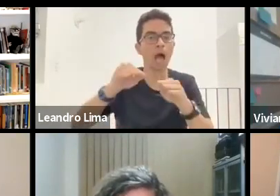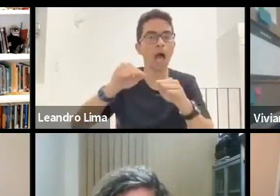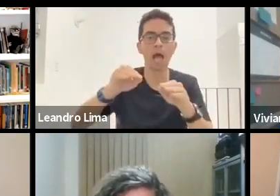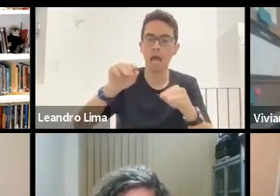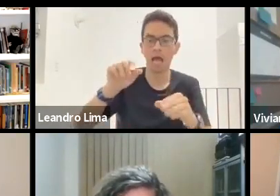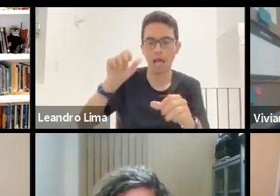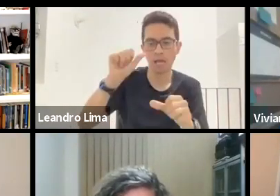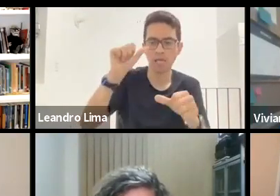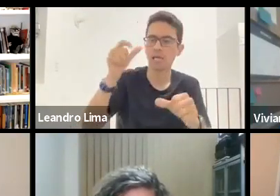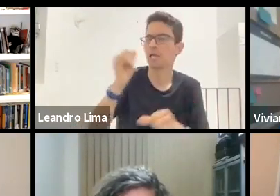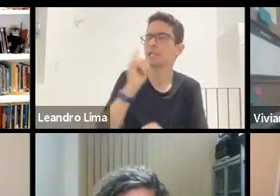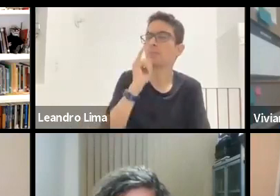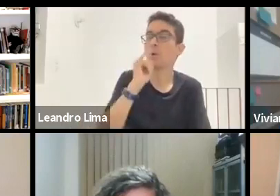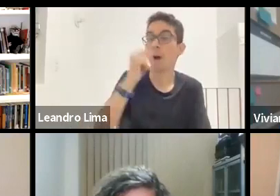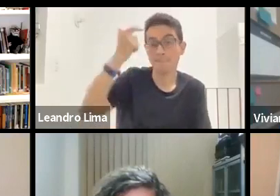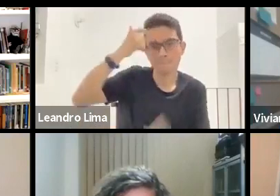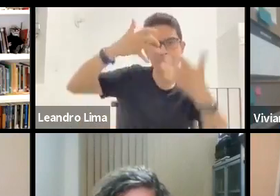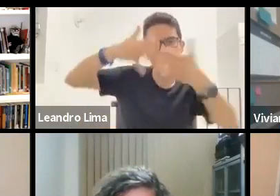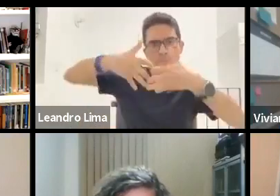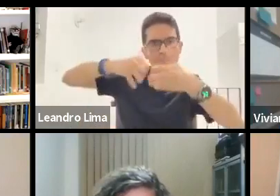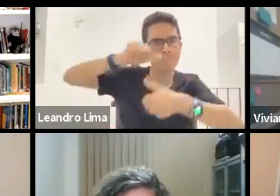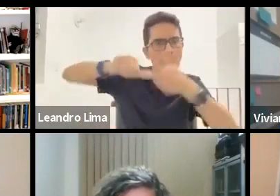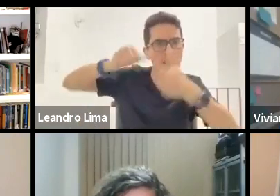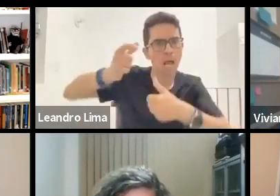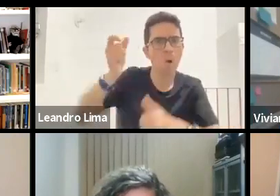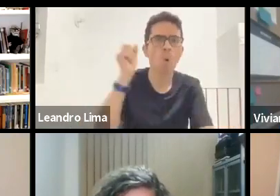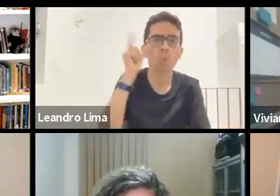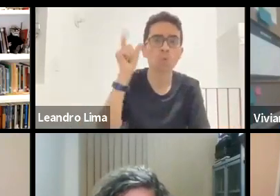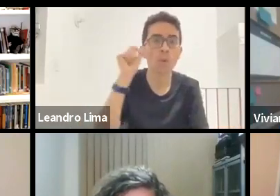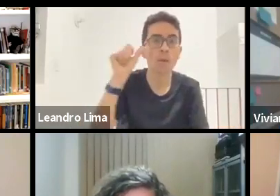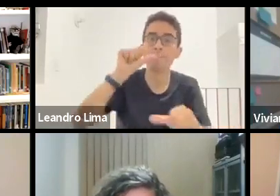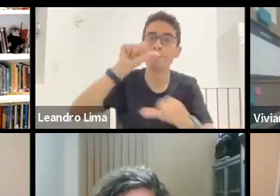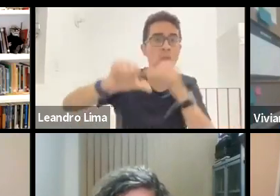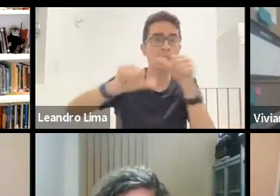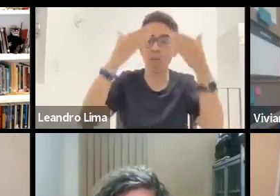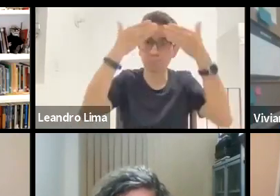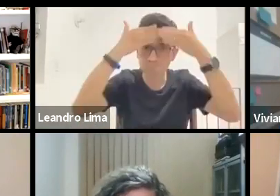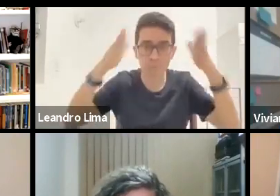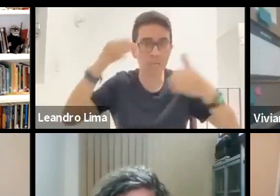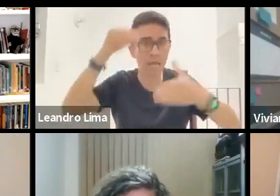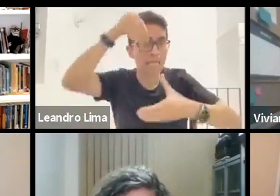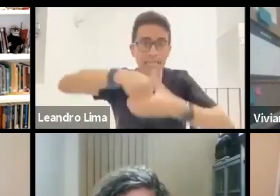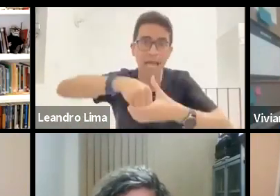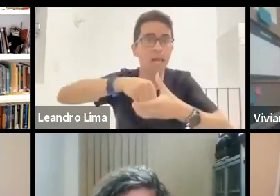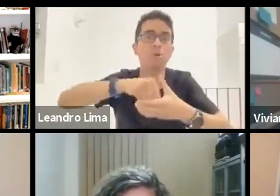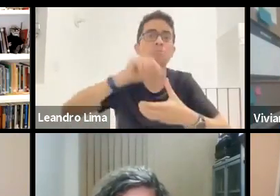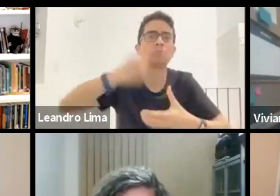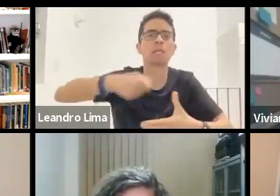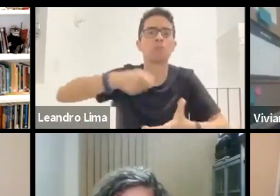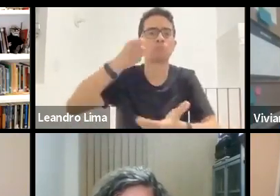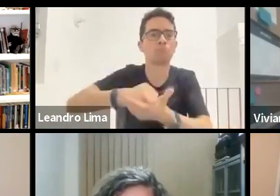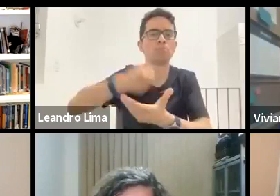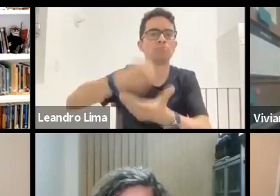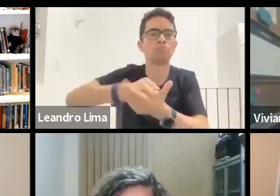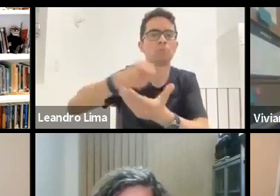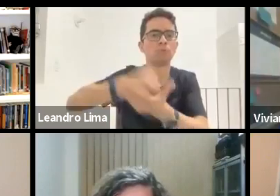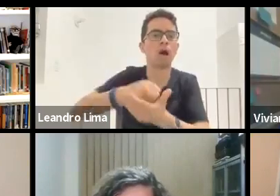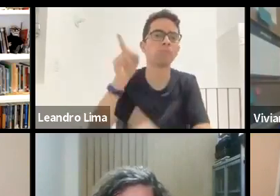Now it's designed well Now it's designed well now other laws are designed to keep people from coming here at all. . But we still have all day . But we still have all different sorts of people here,